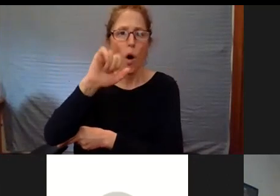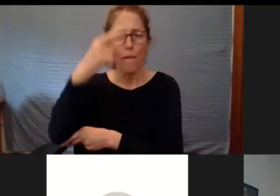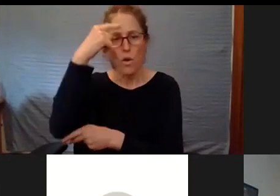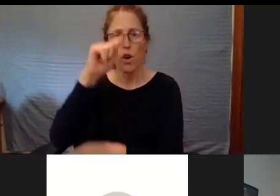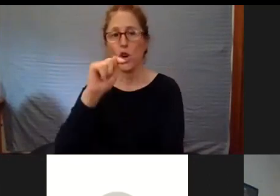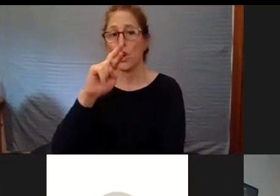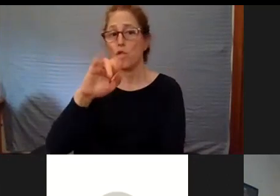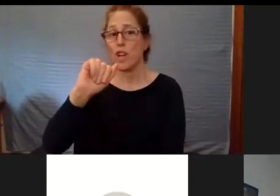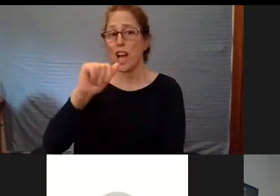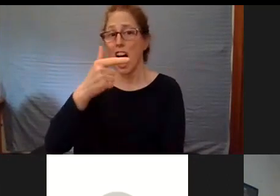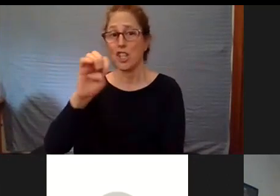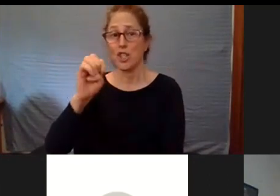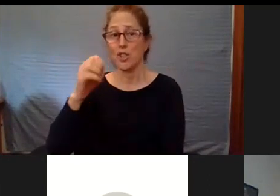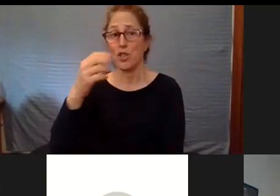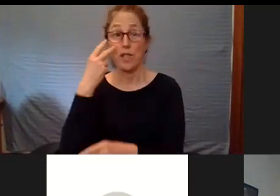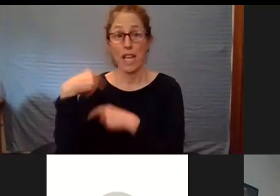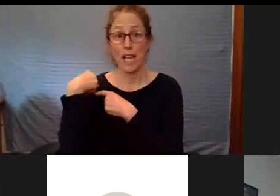Sure.